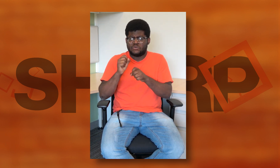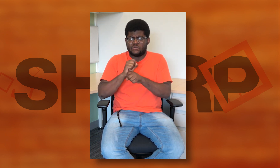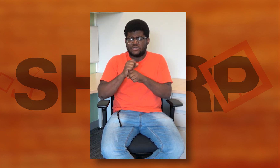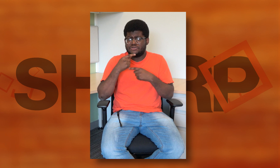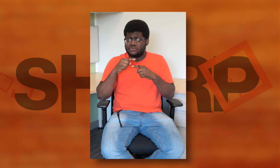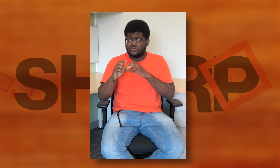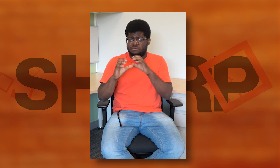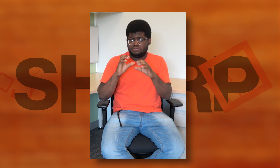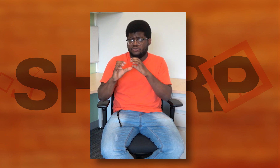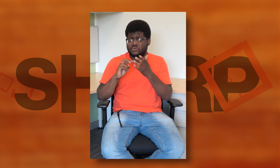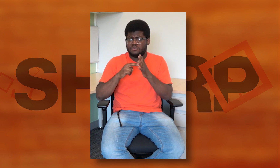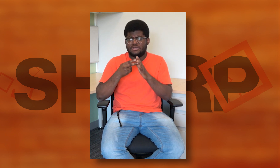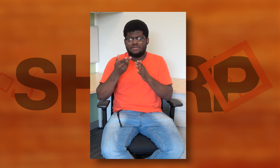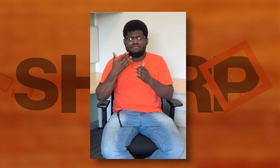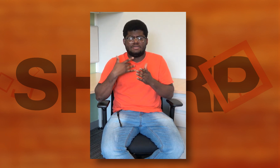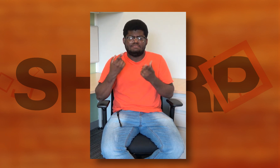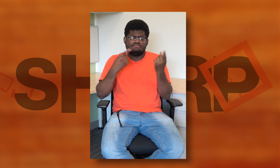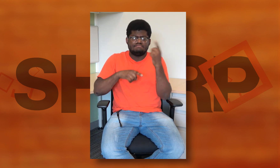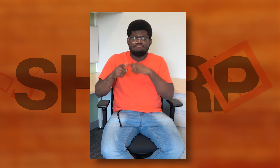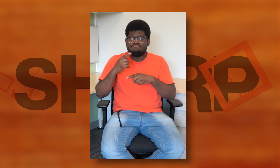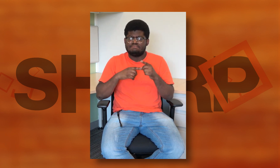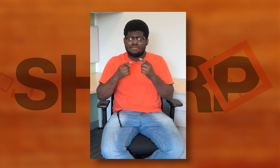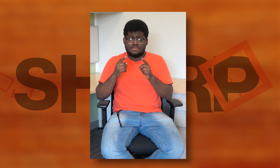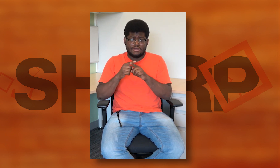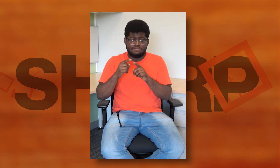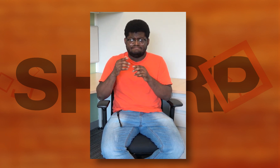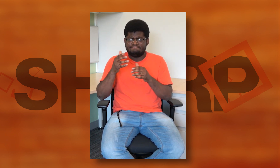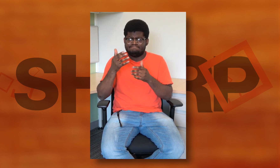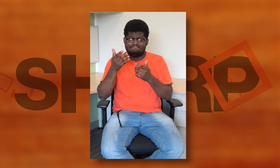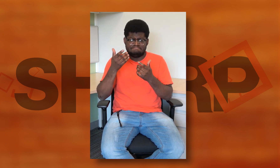and that required us to agree on our expectations and make sure that